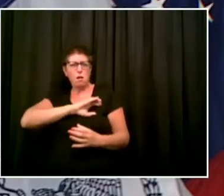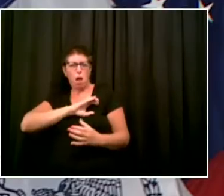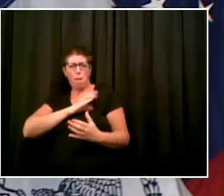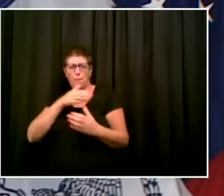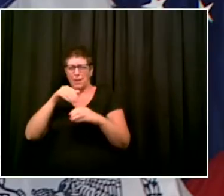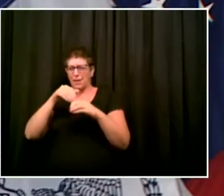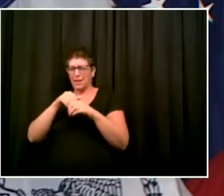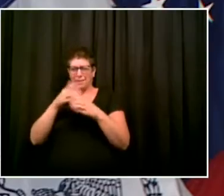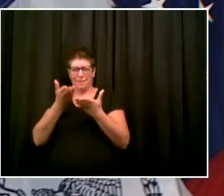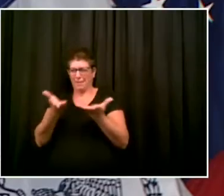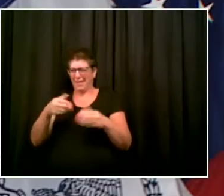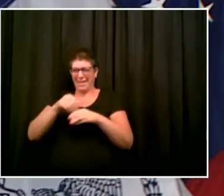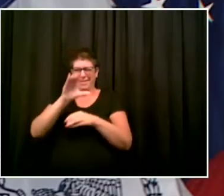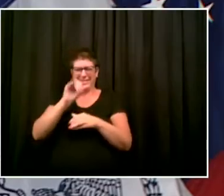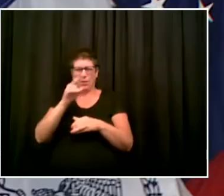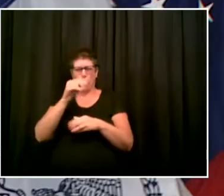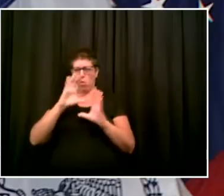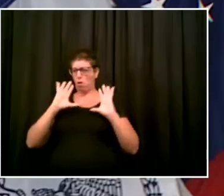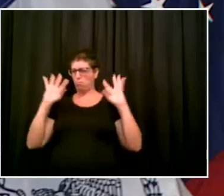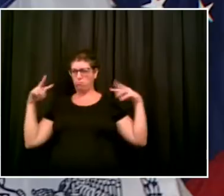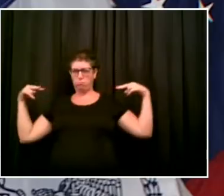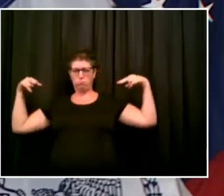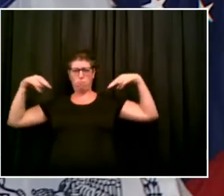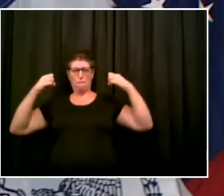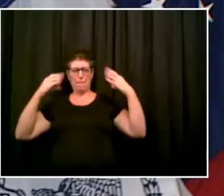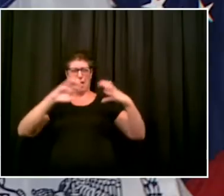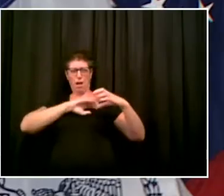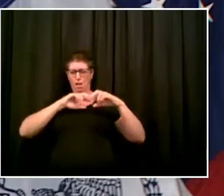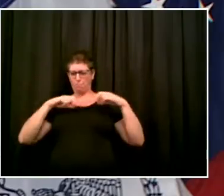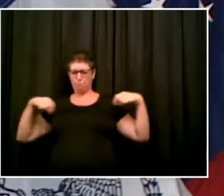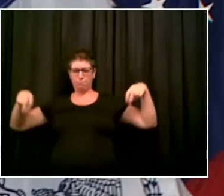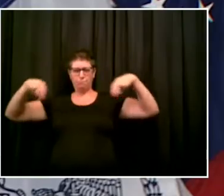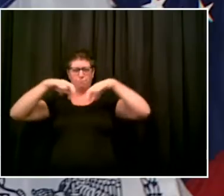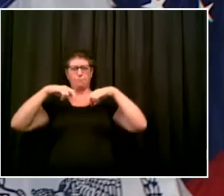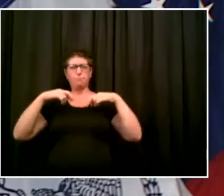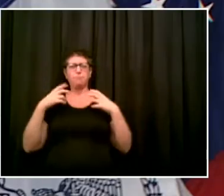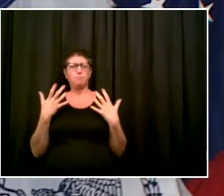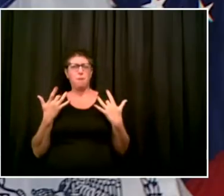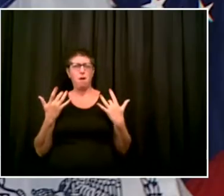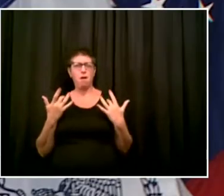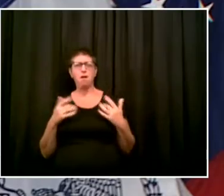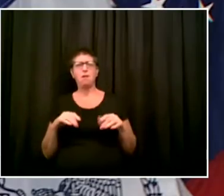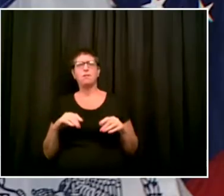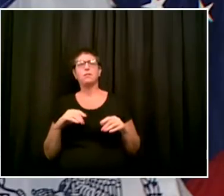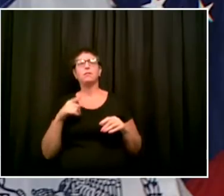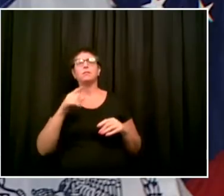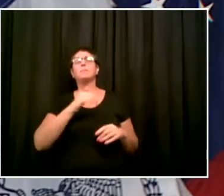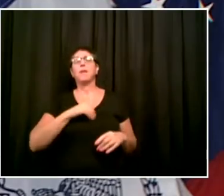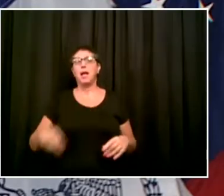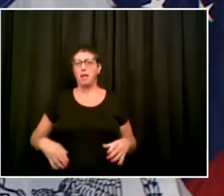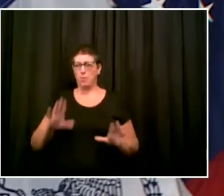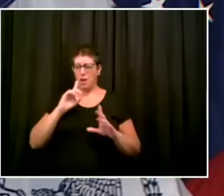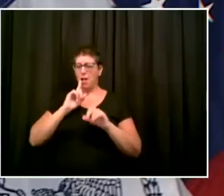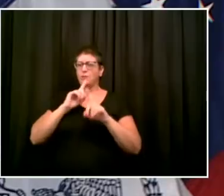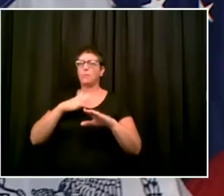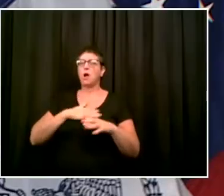NCOCNERS DRIVING THIS RESPONSE AND WHY IS LIMITING OR ENTIRELY ELIMINATING